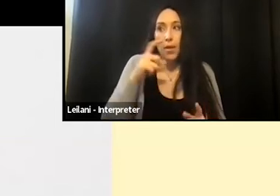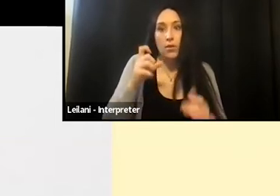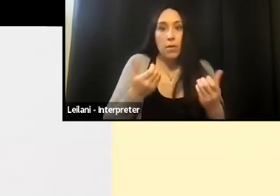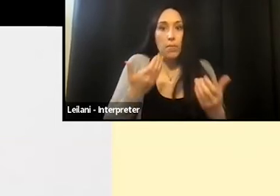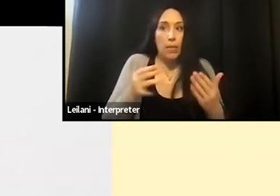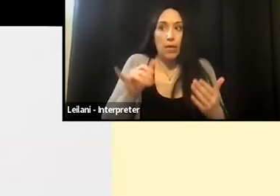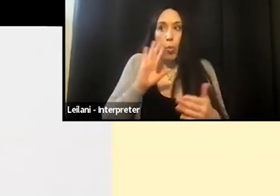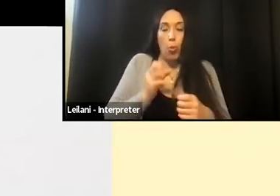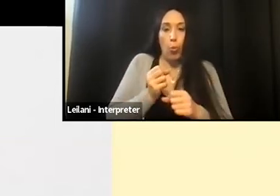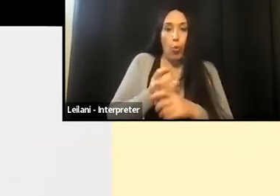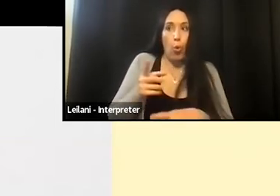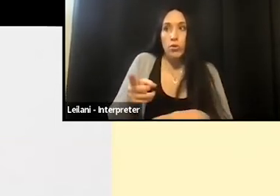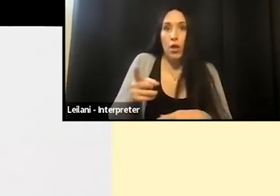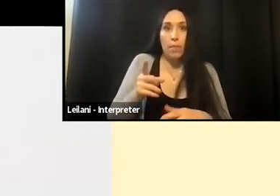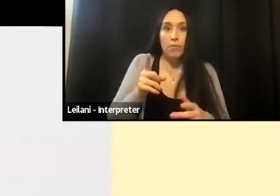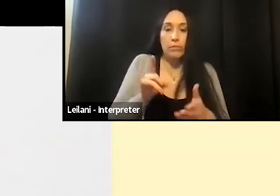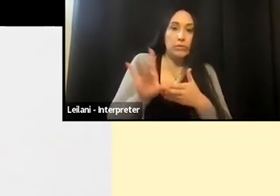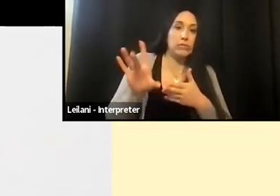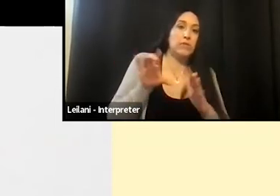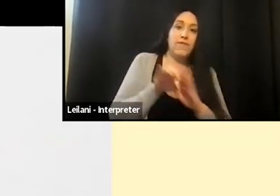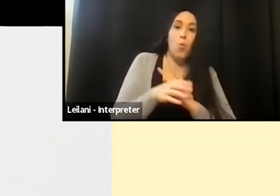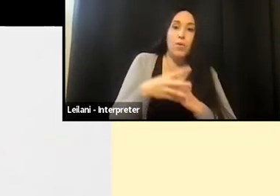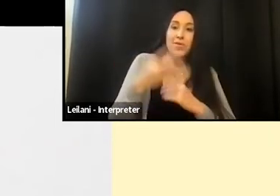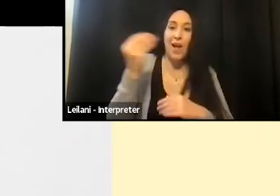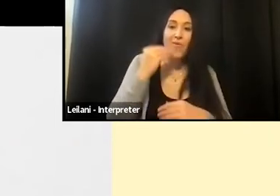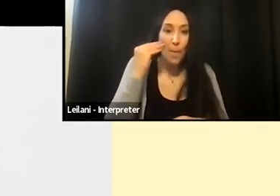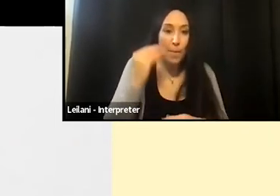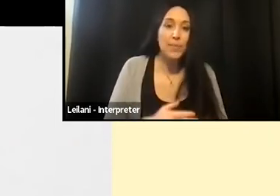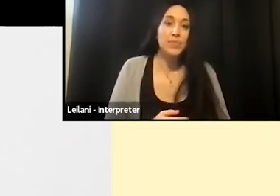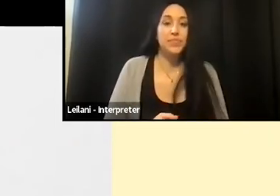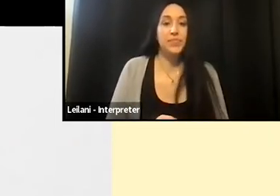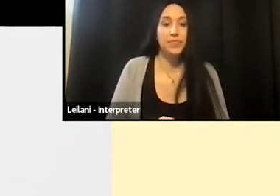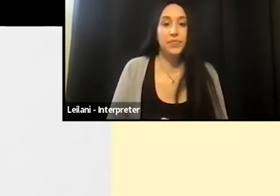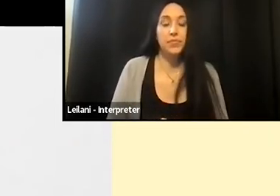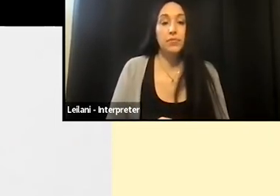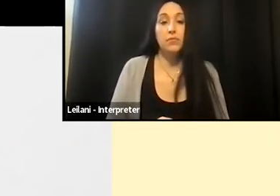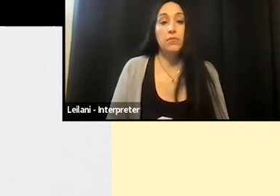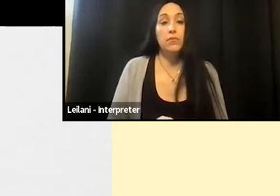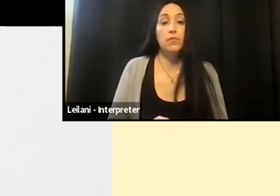This right to deduct repairs cost actually comes from one of our members, Mr. Watley,